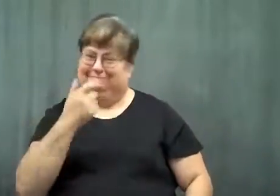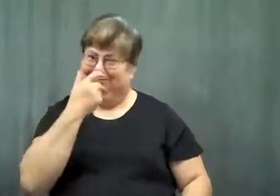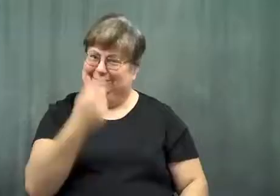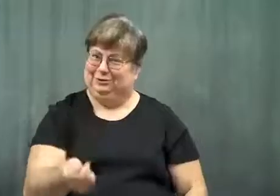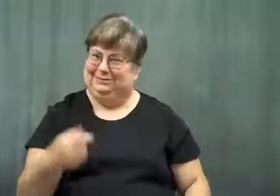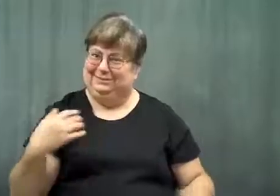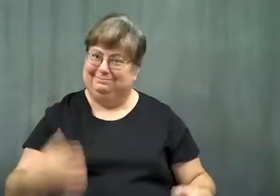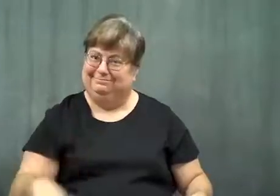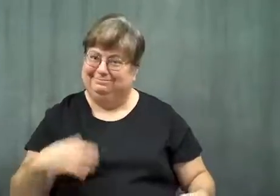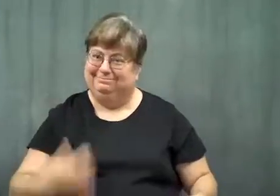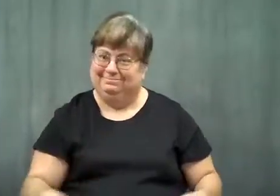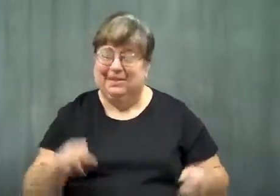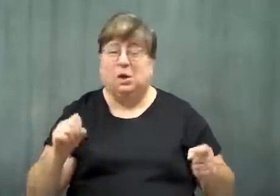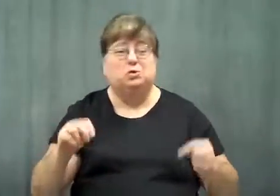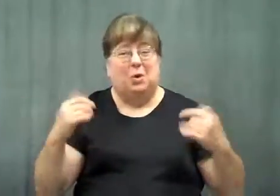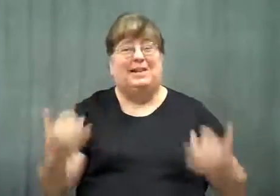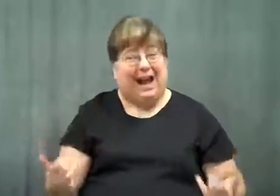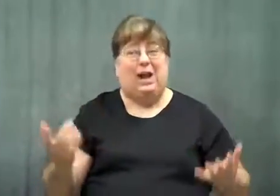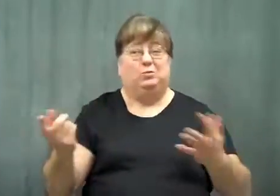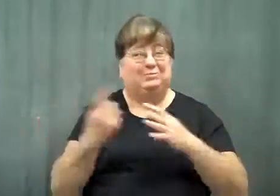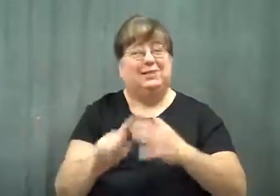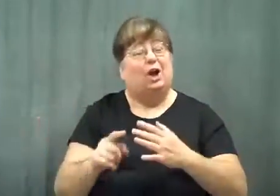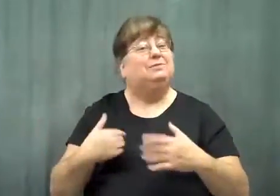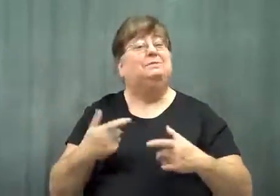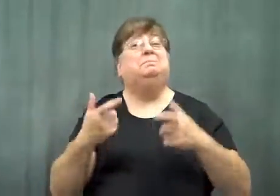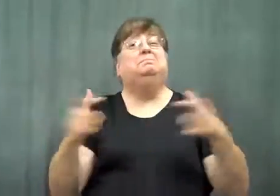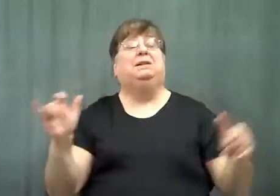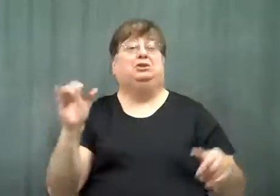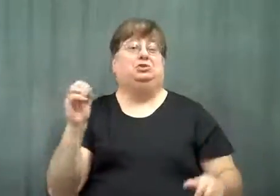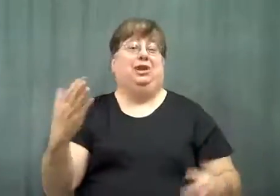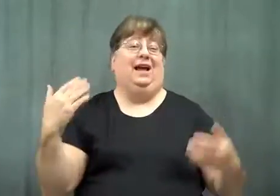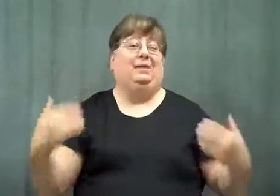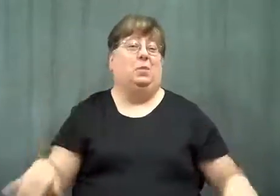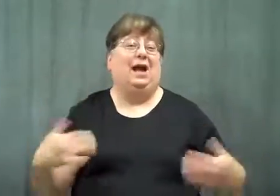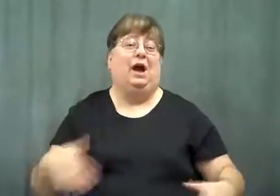That's all very interesting. She's now starting a very big job.